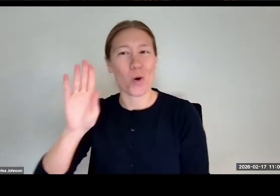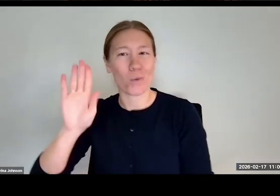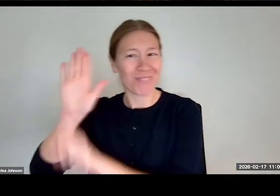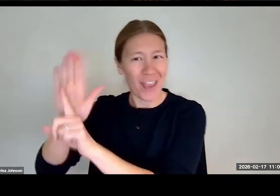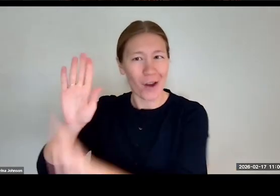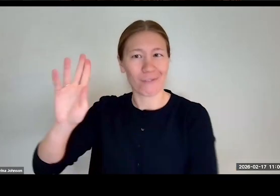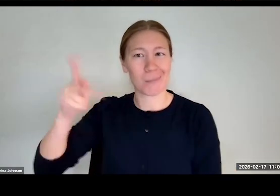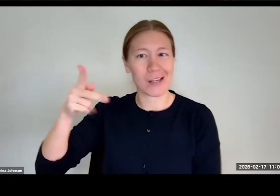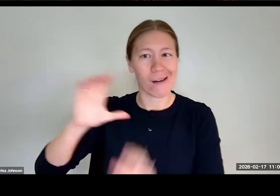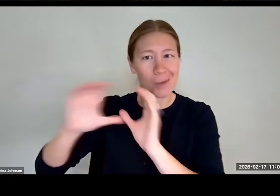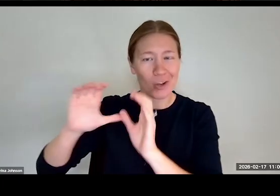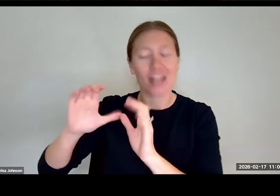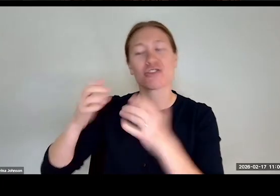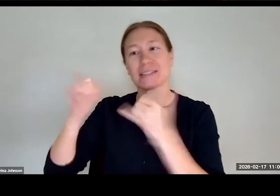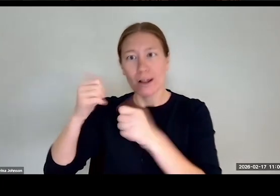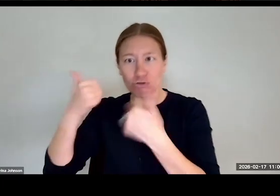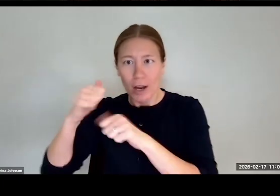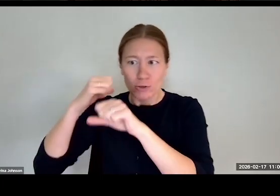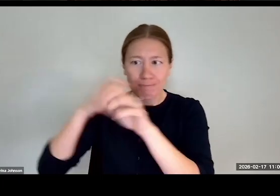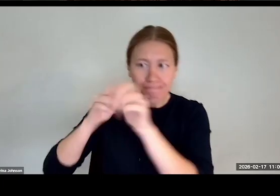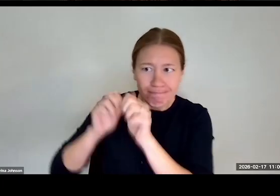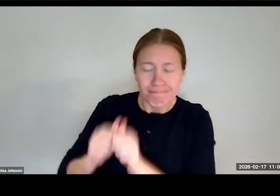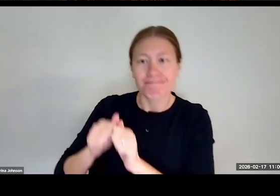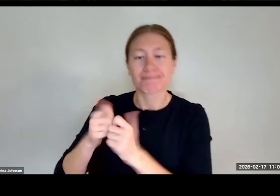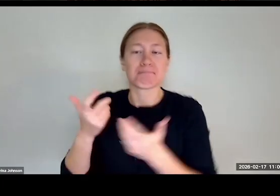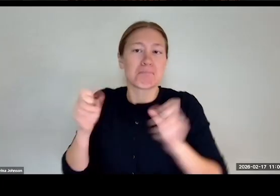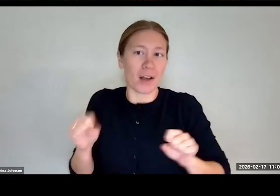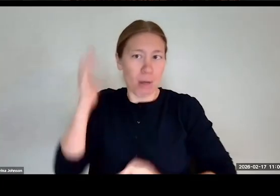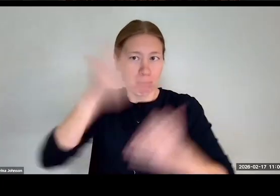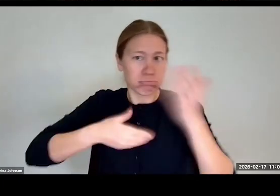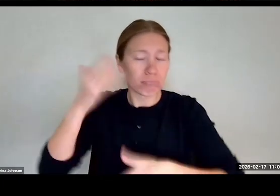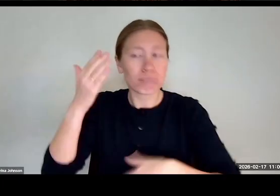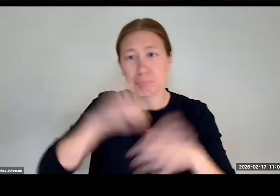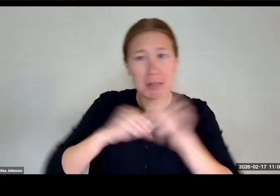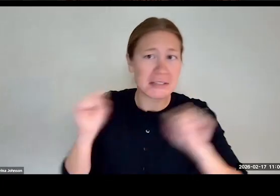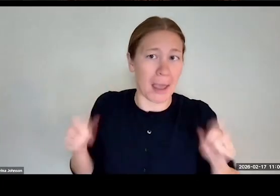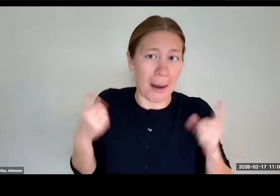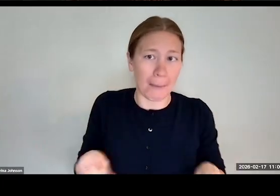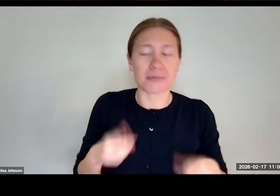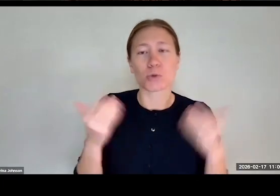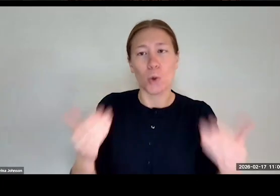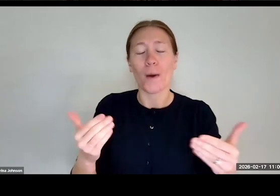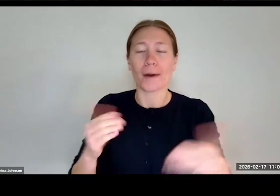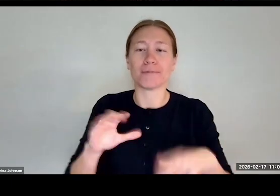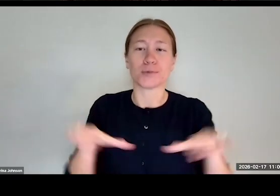and things still get missed from time to time. So be sure to do a quality control check before you start adding your own content and definitely